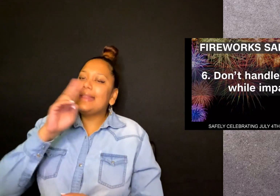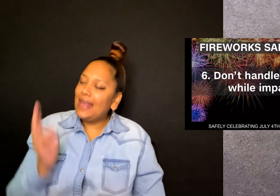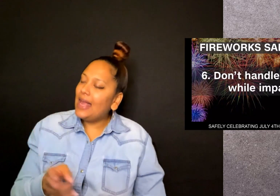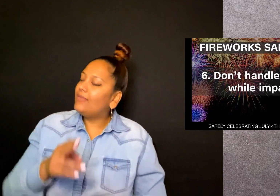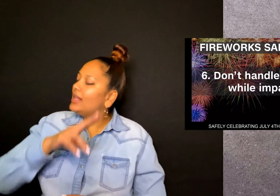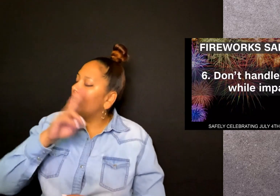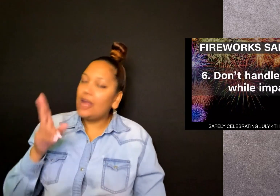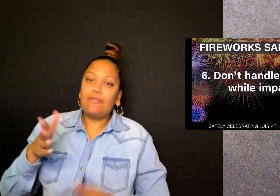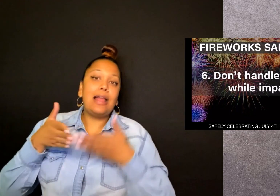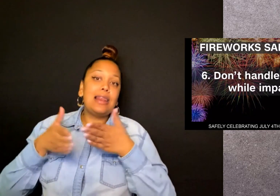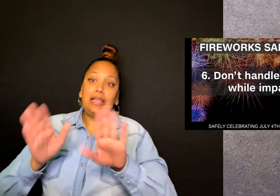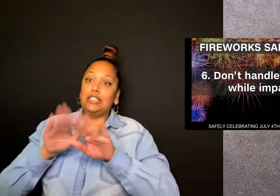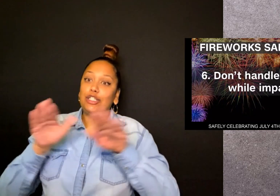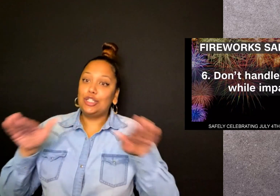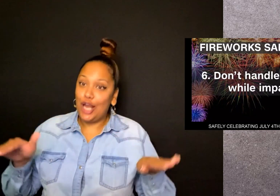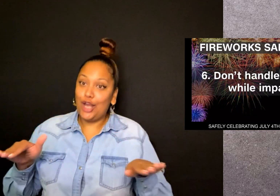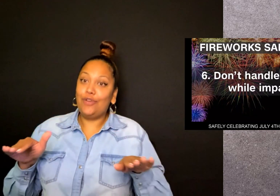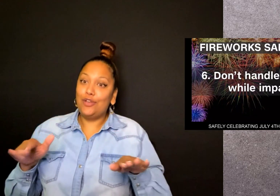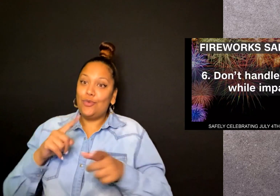never let children handle fireworks